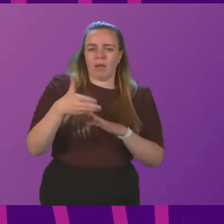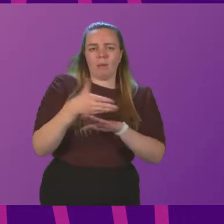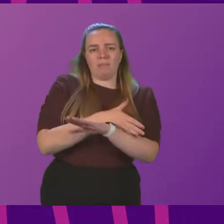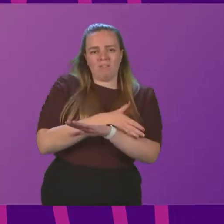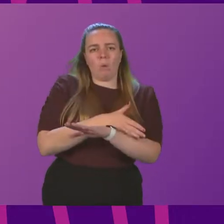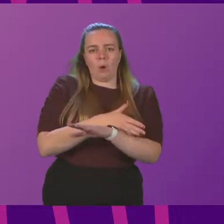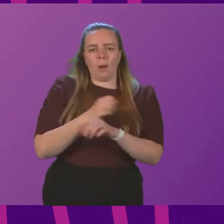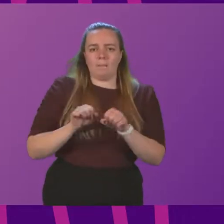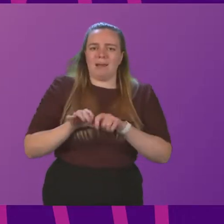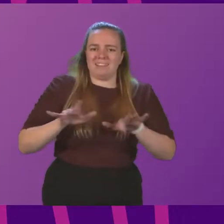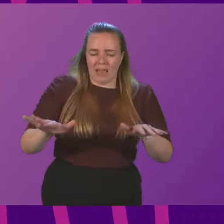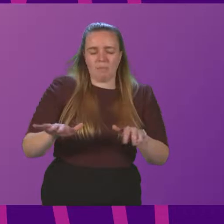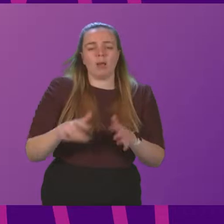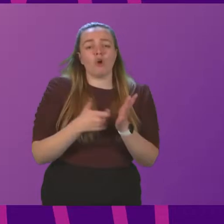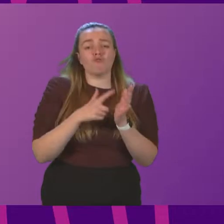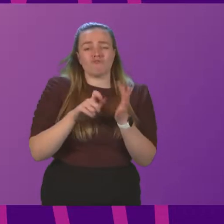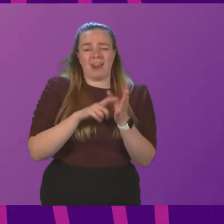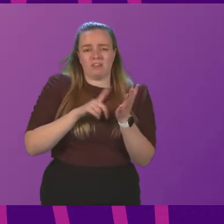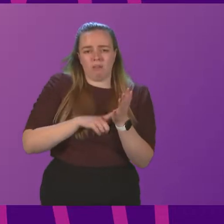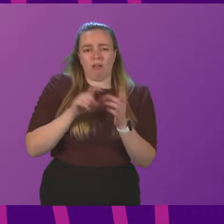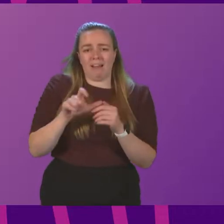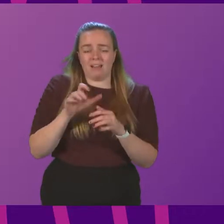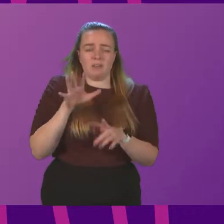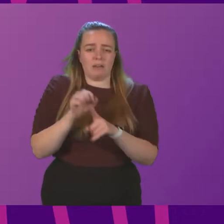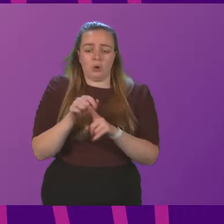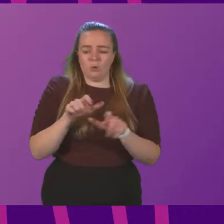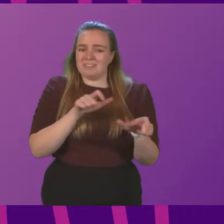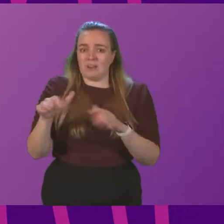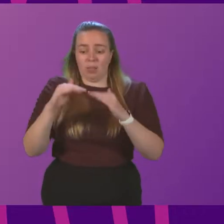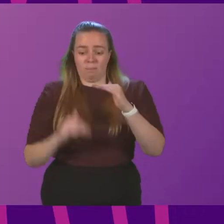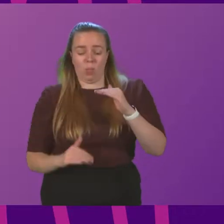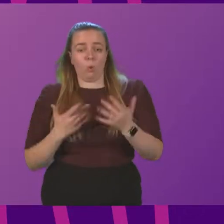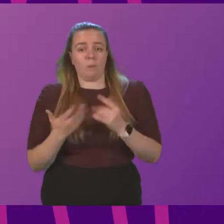colorectal cancer diagnoses are still well below their previous levels.